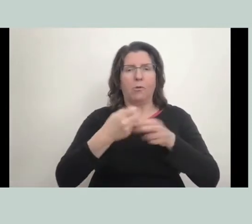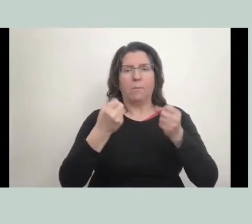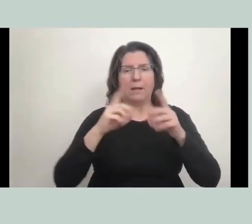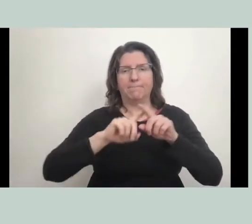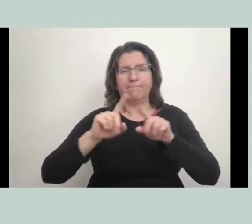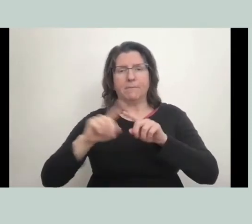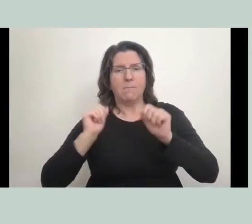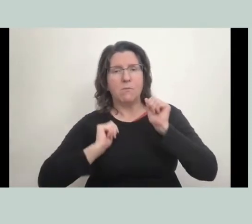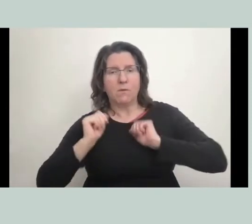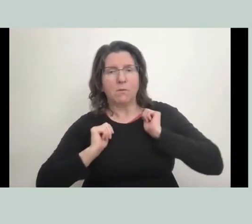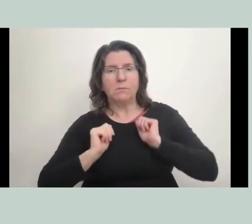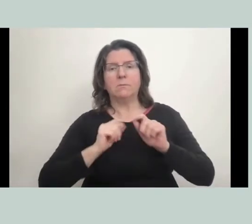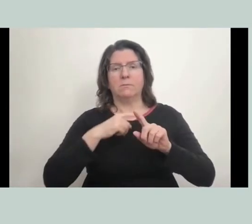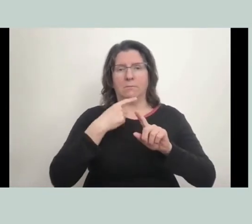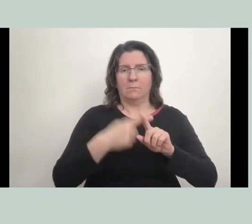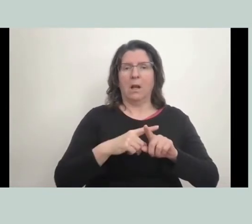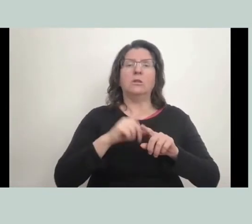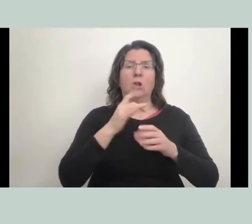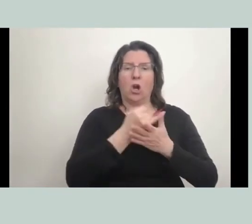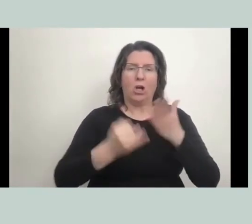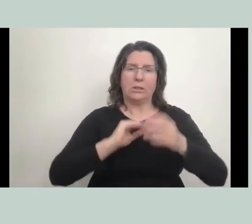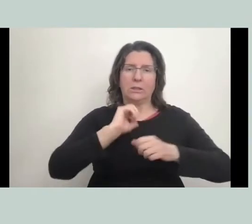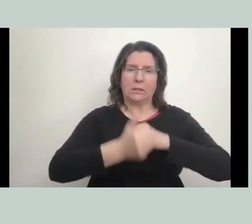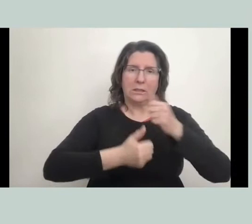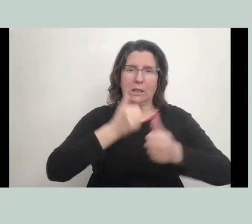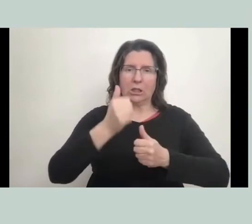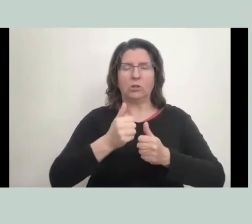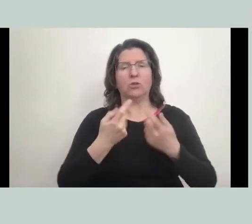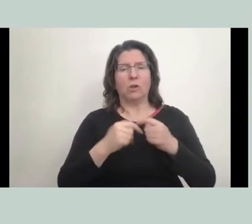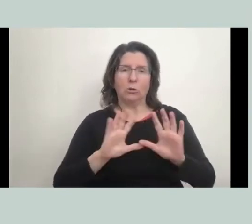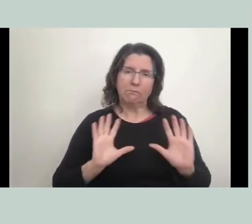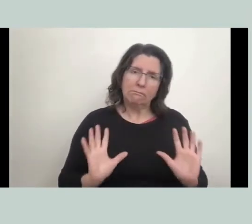We have produced a number of performances, as well as arts installations,